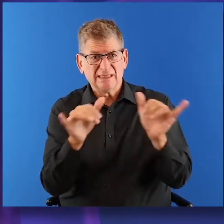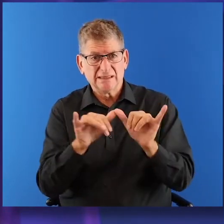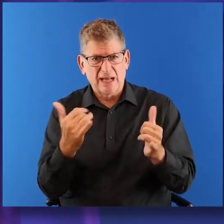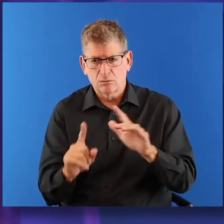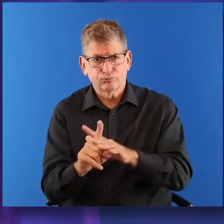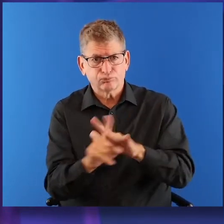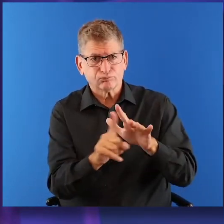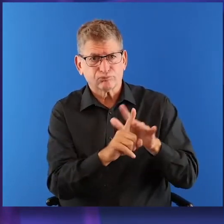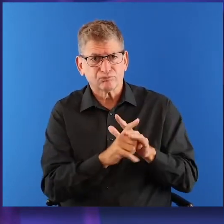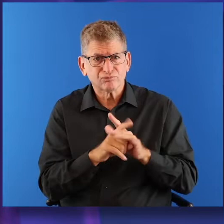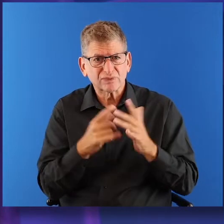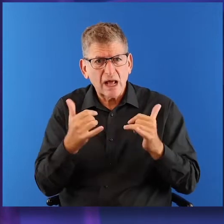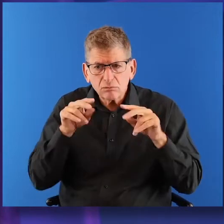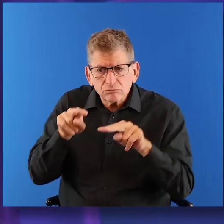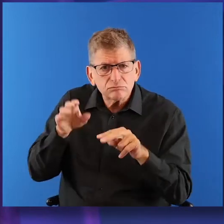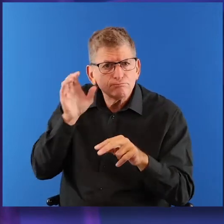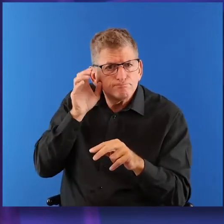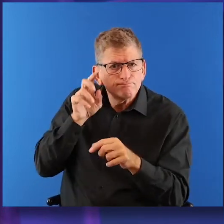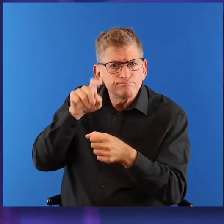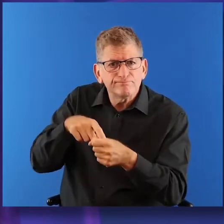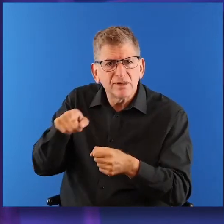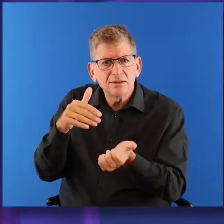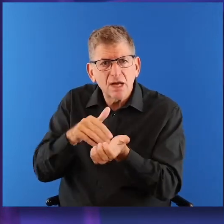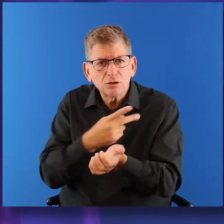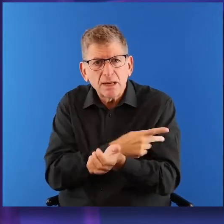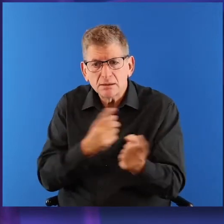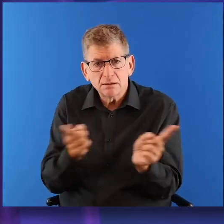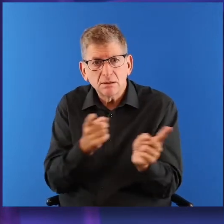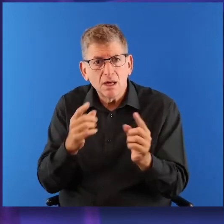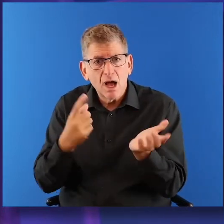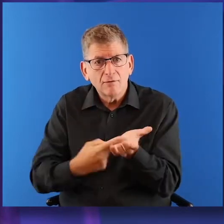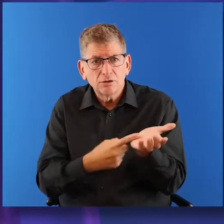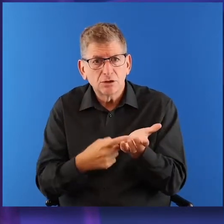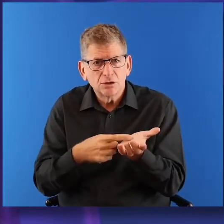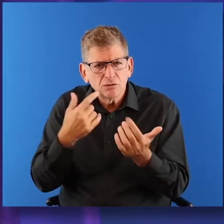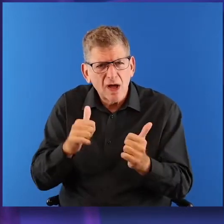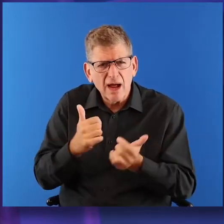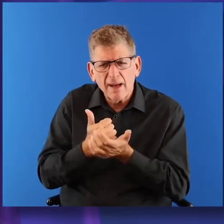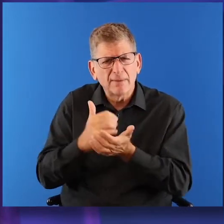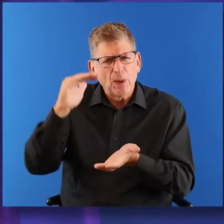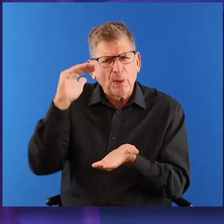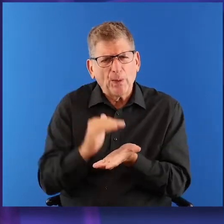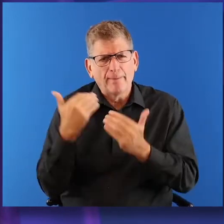while at the same time improving the quality of digital data that is collected by electronic health record systems.